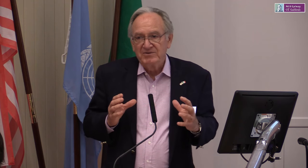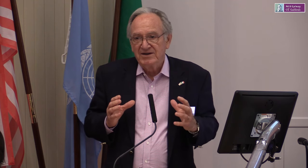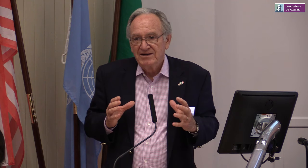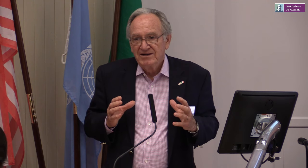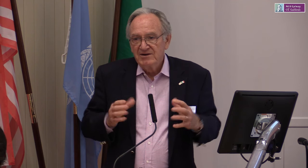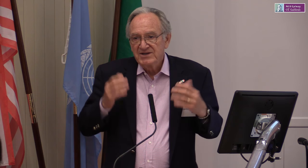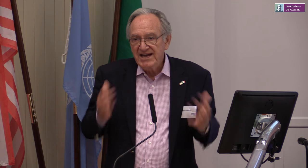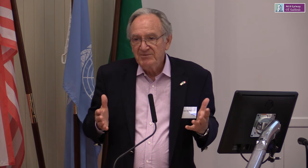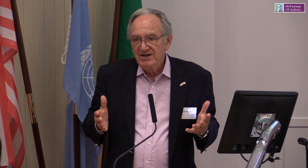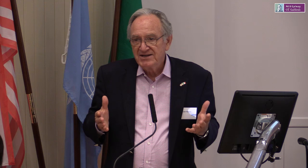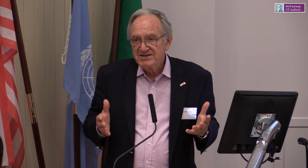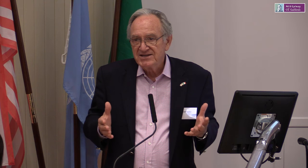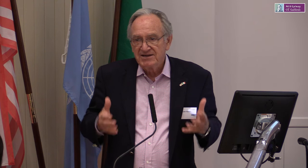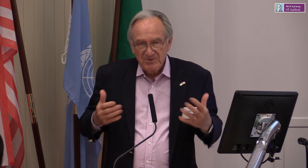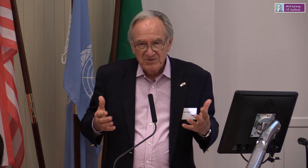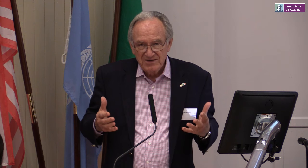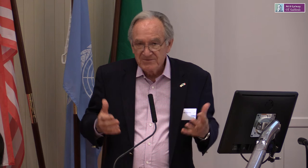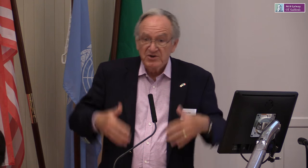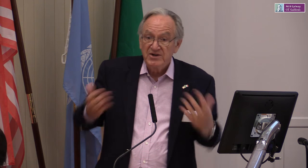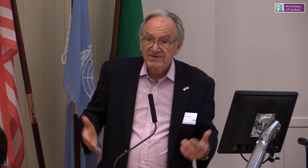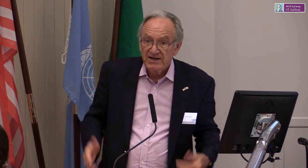everyone. Here's the Capitol of the US and a person with disability couldn't even get